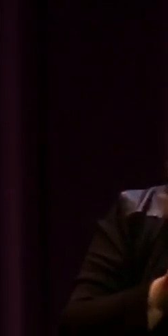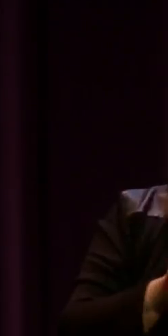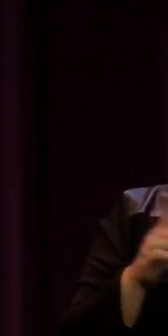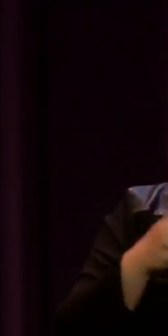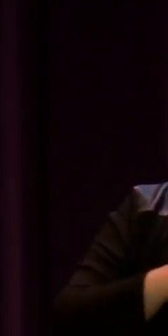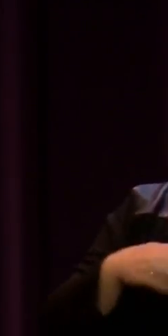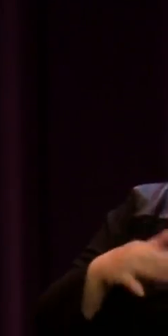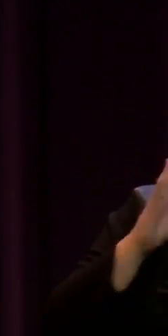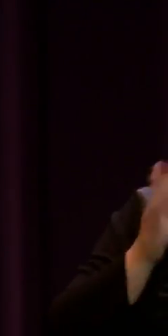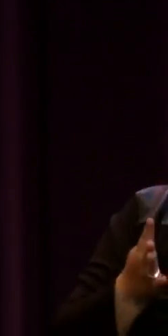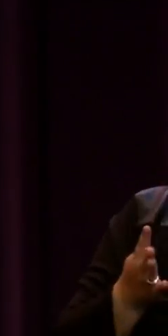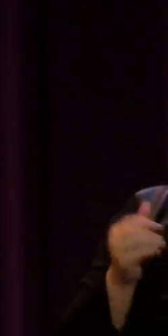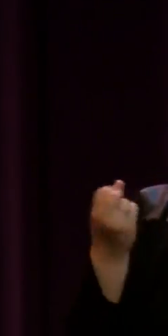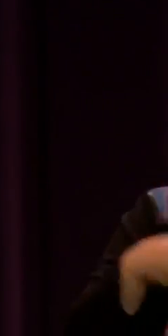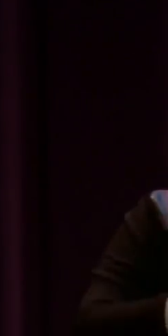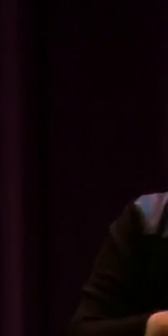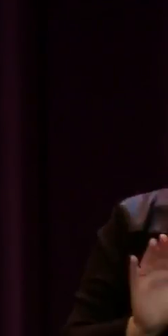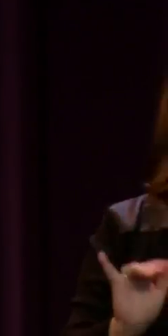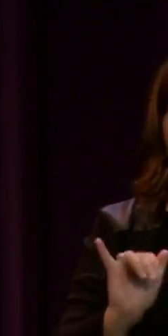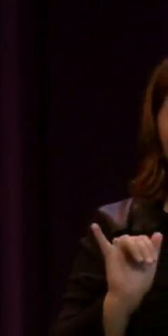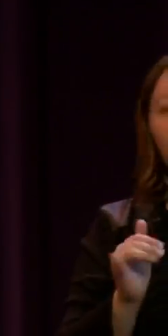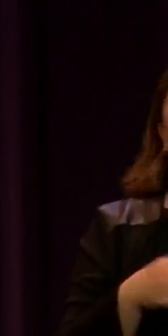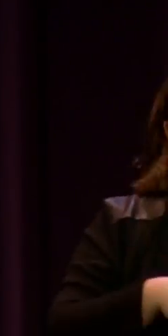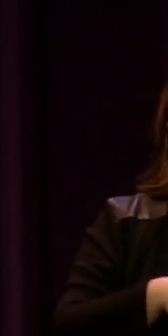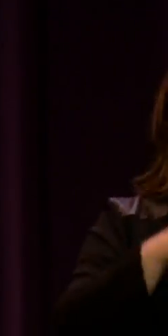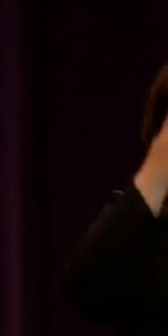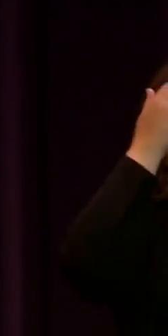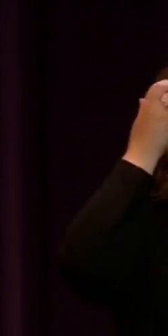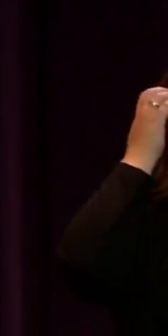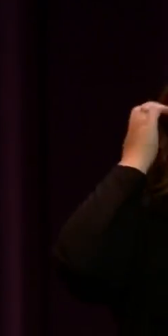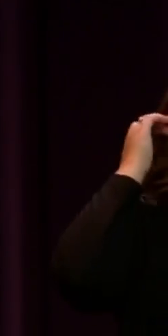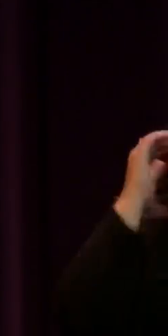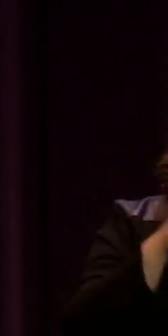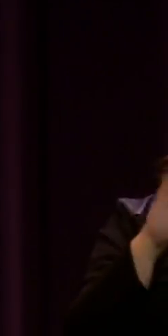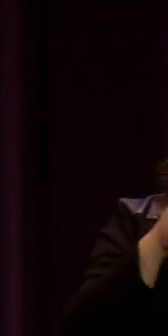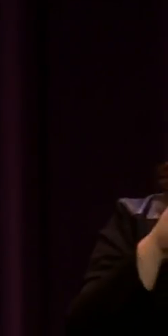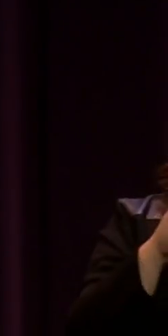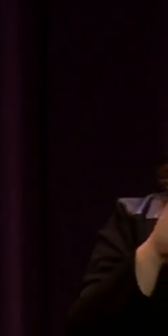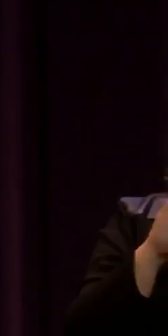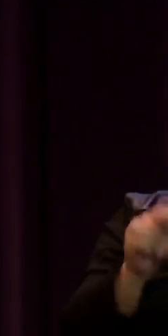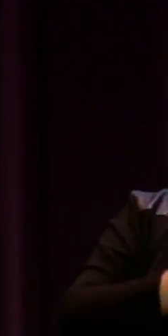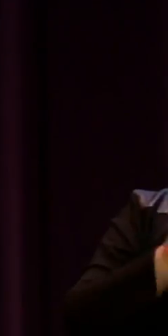OKAY, TONIGHT. THE COMMENT PERIOD IT CLOSES THE COMMENT PERIOD. >> MIDNIGHT.